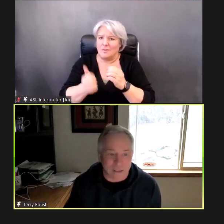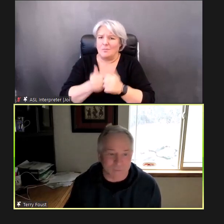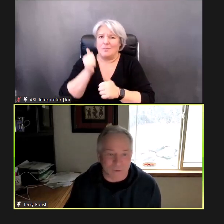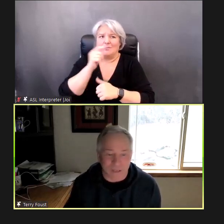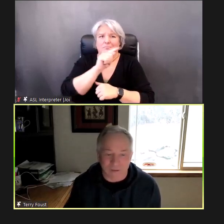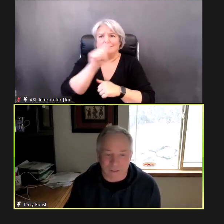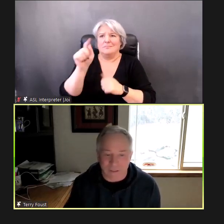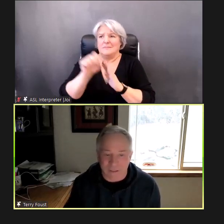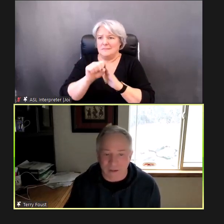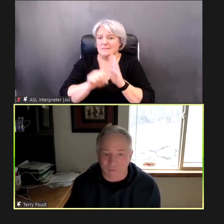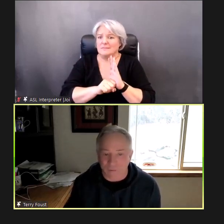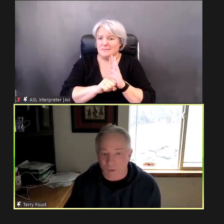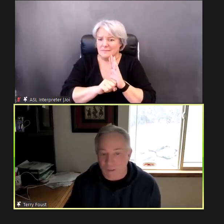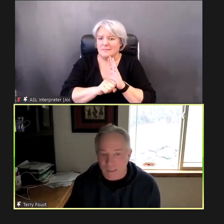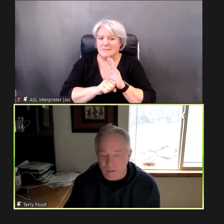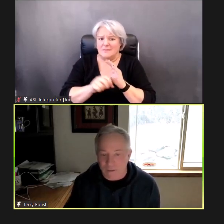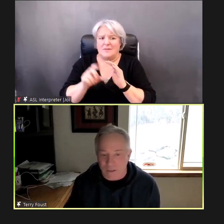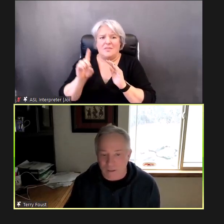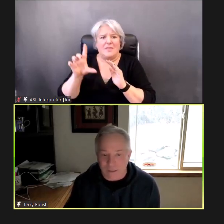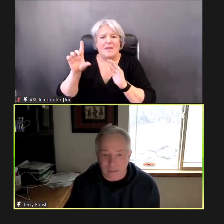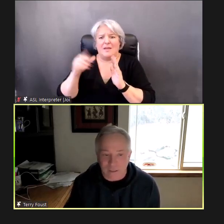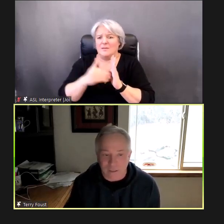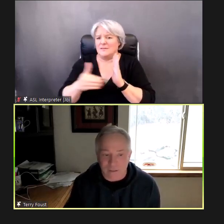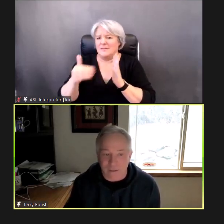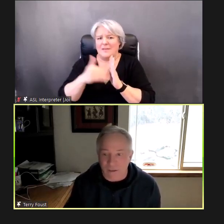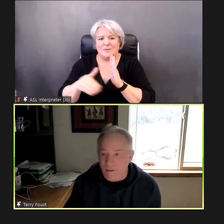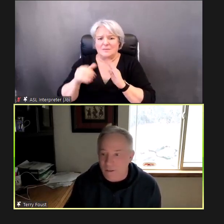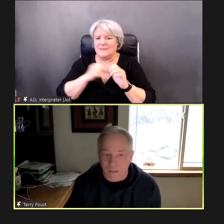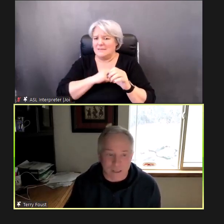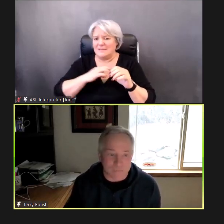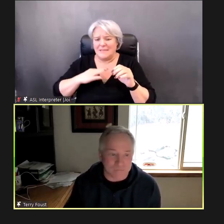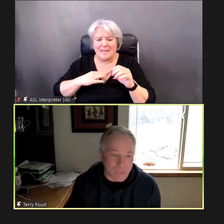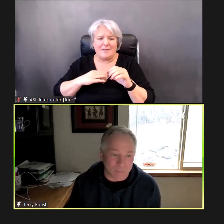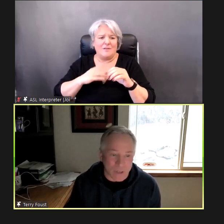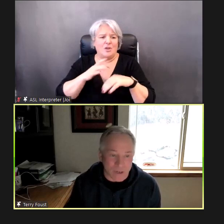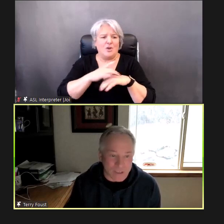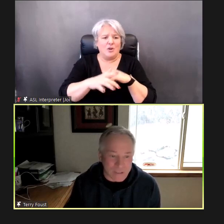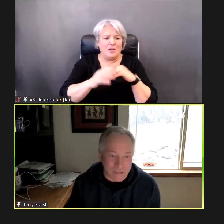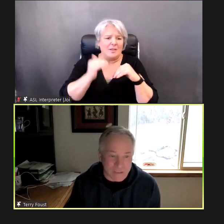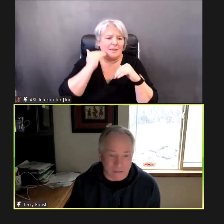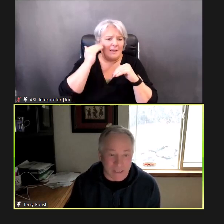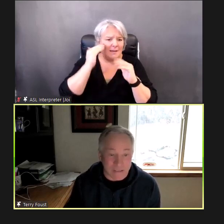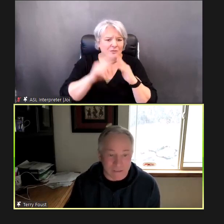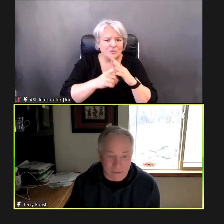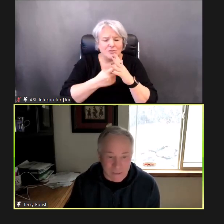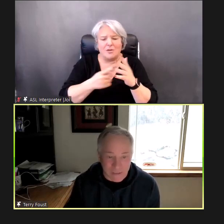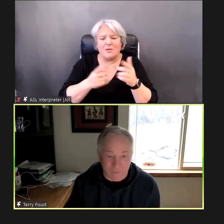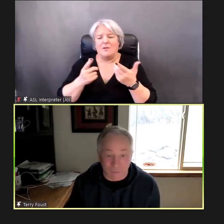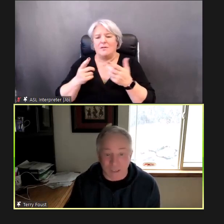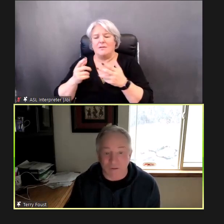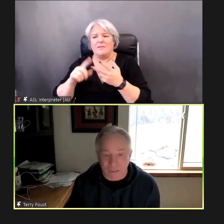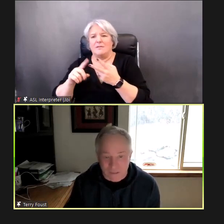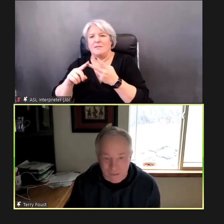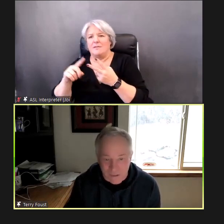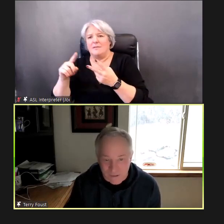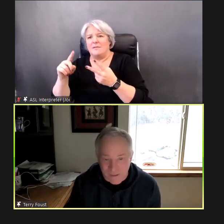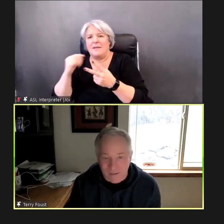um with thousands of staff from Early Head Start Head Start um American Indian